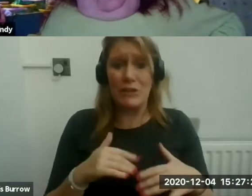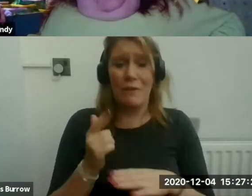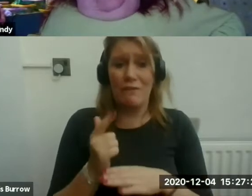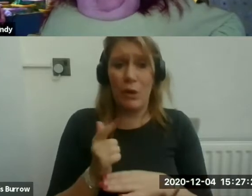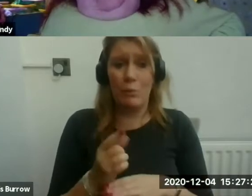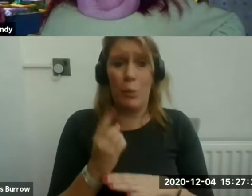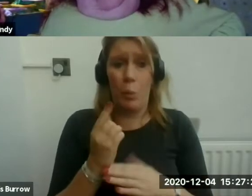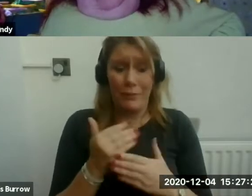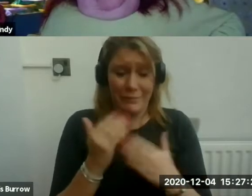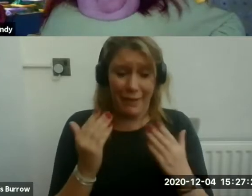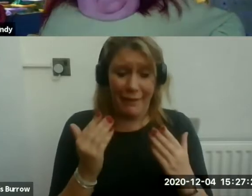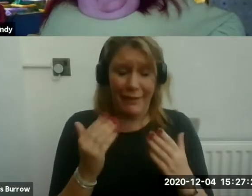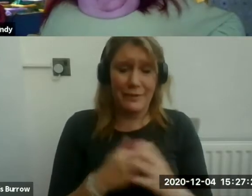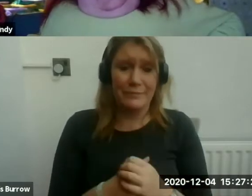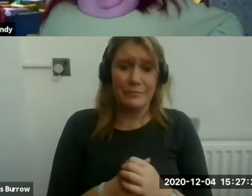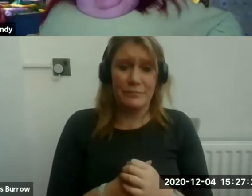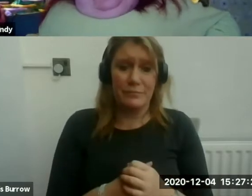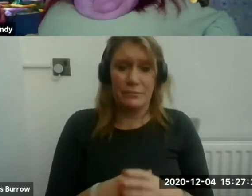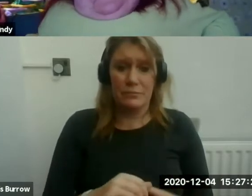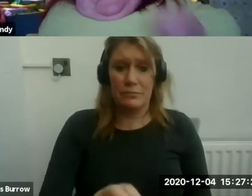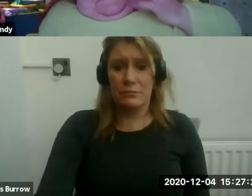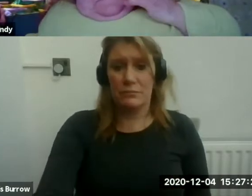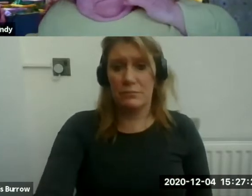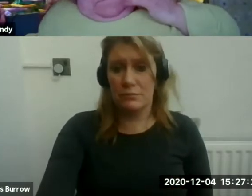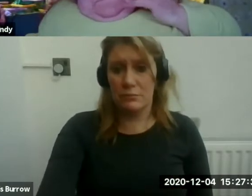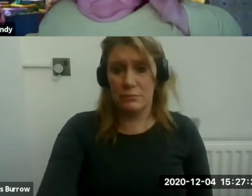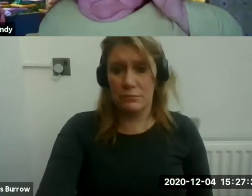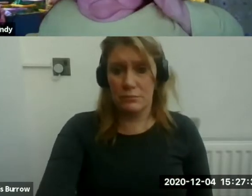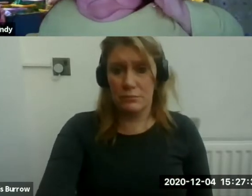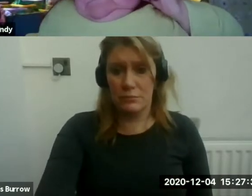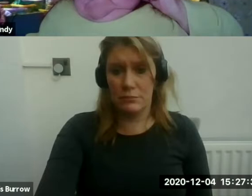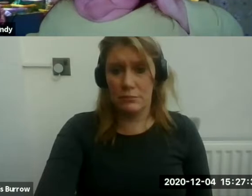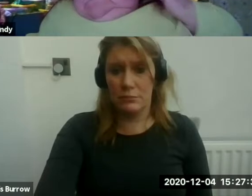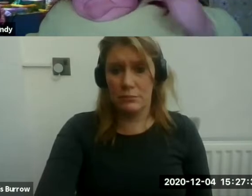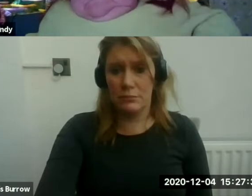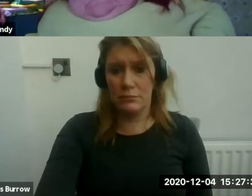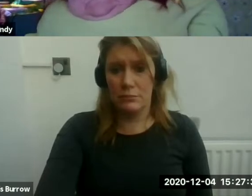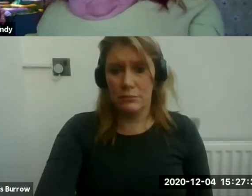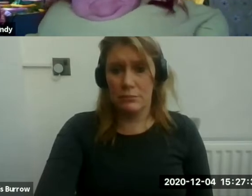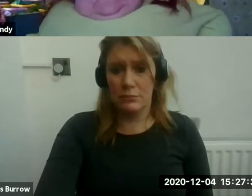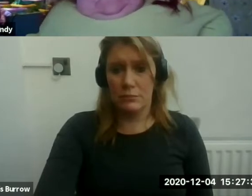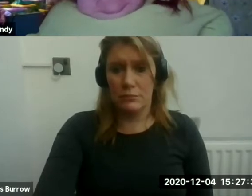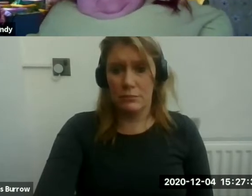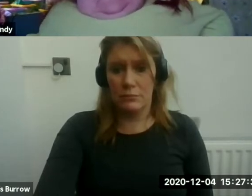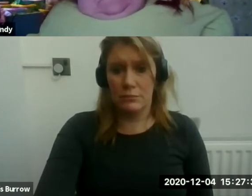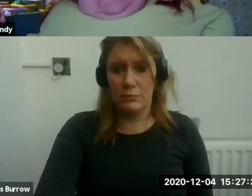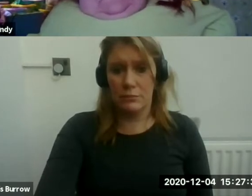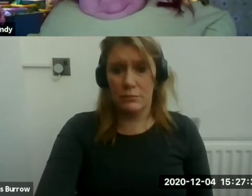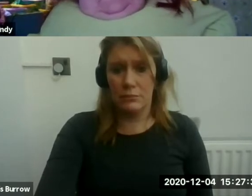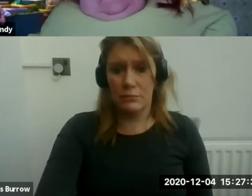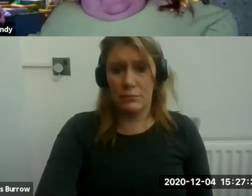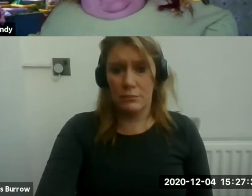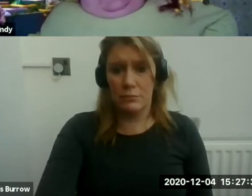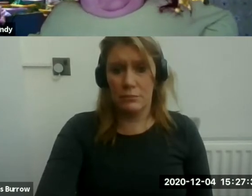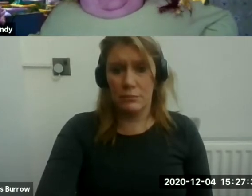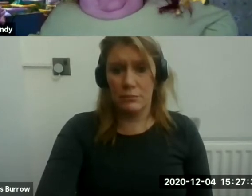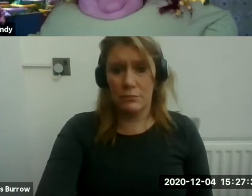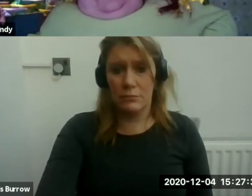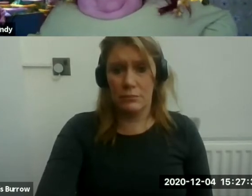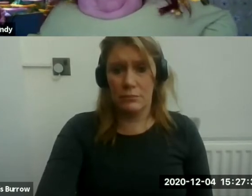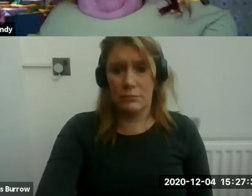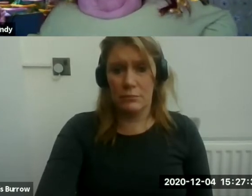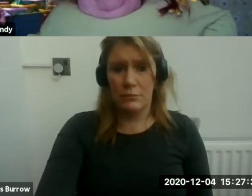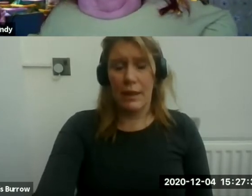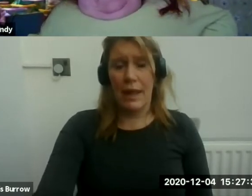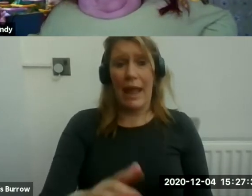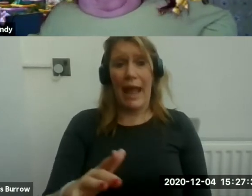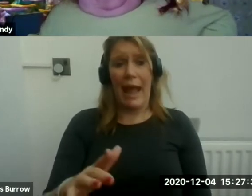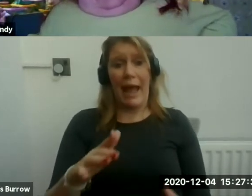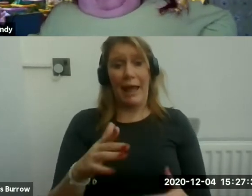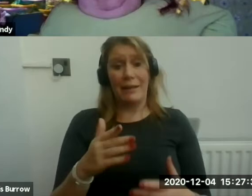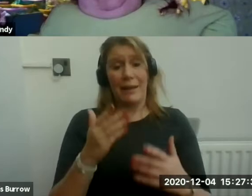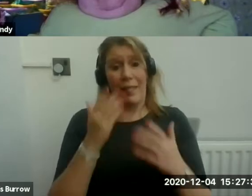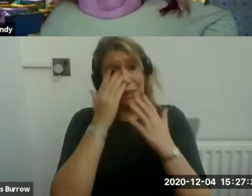it's a real tribute to the skill of